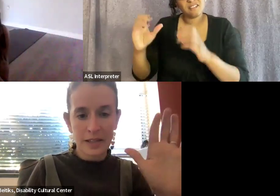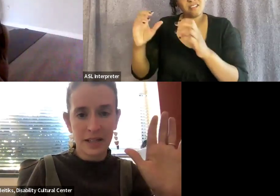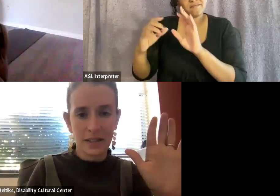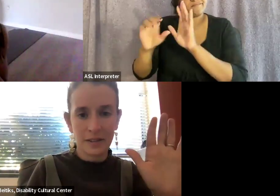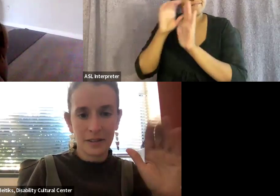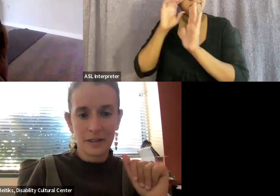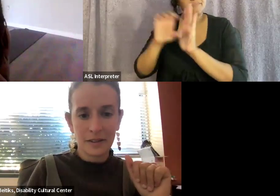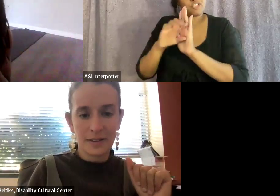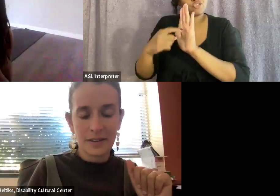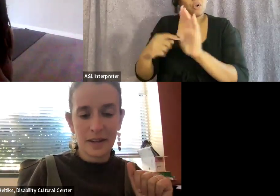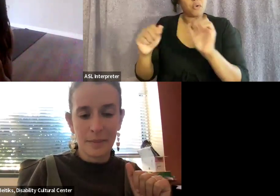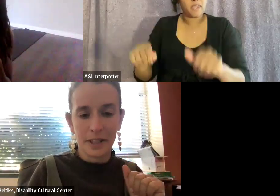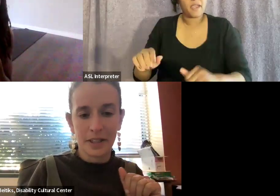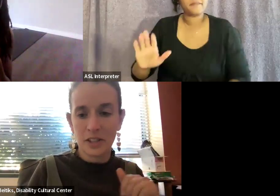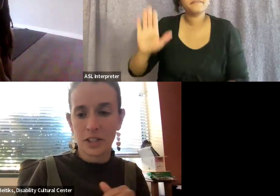Hi, Tan! Yes? This is Emily.